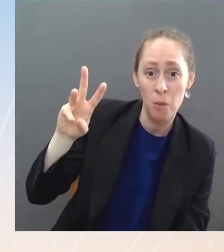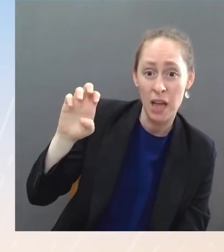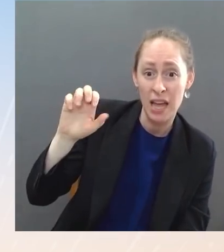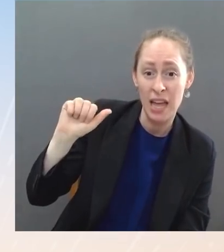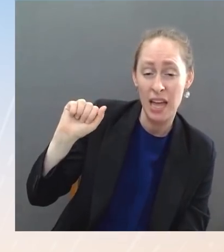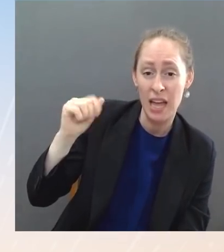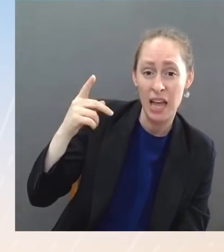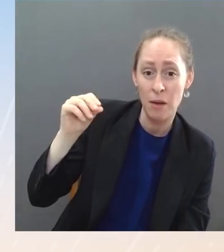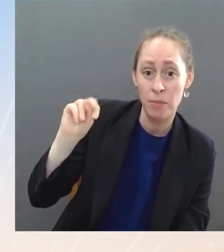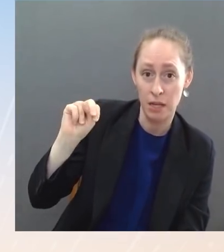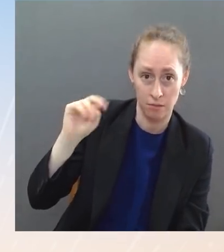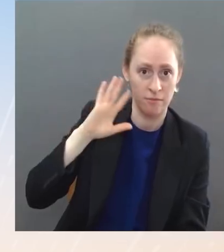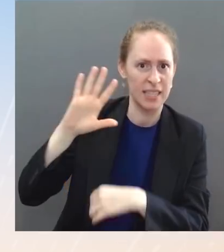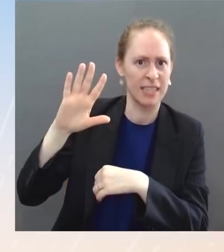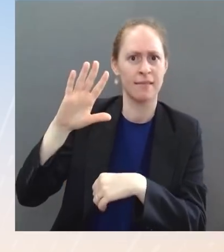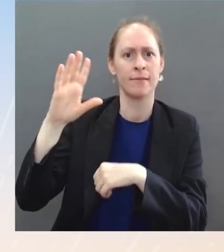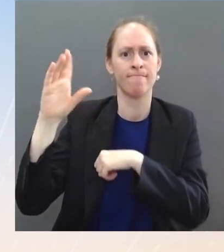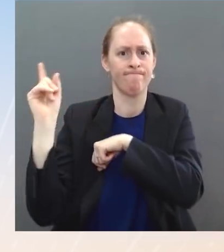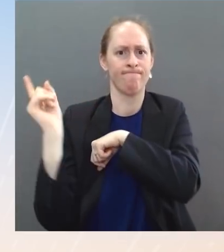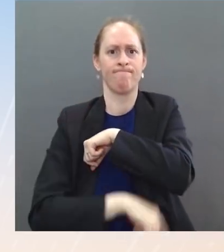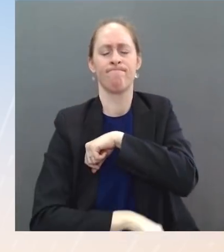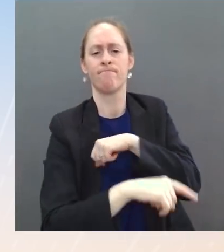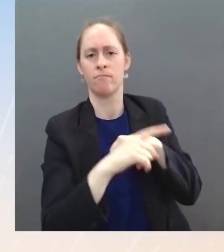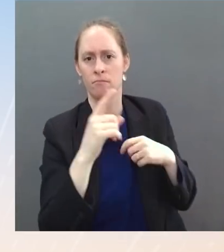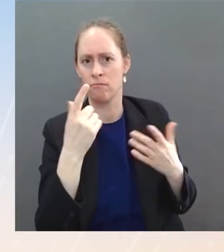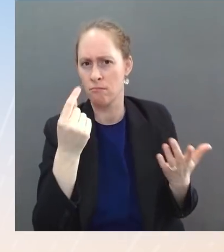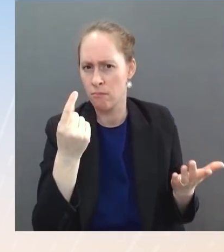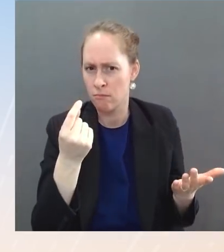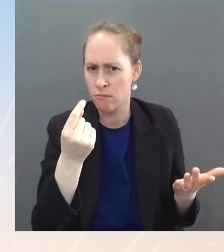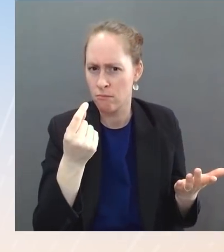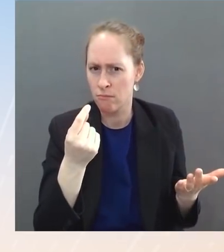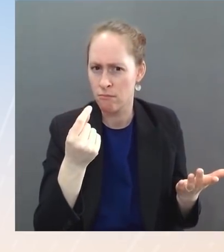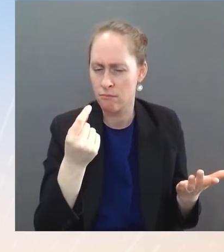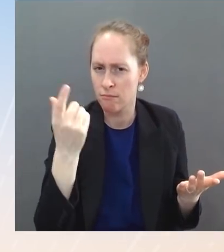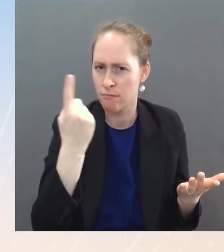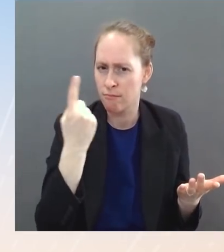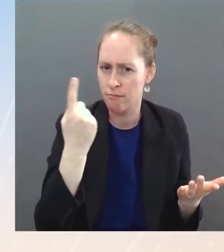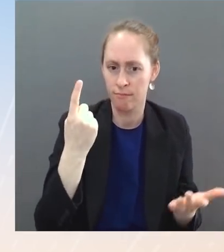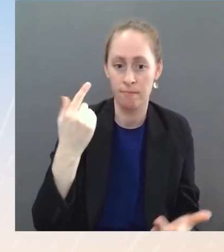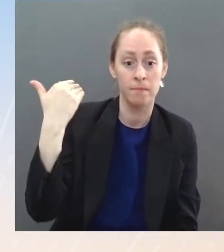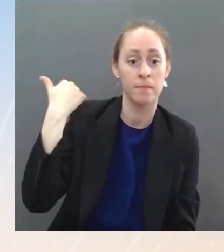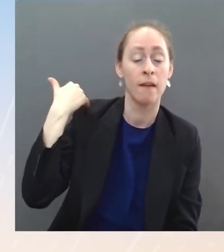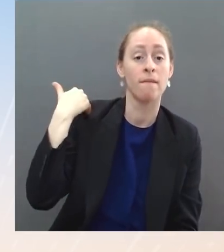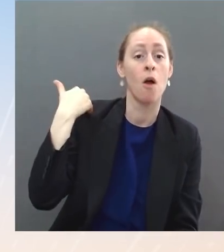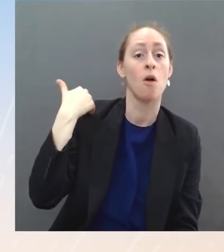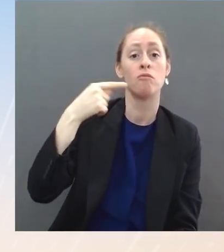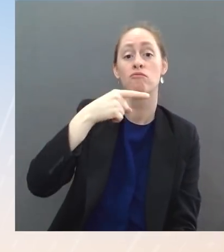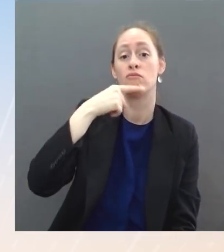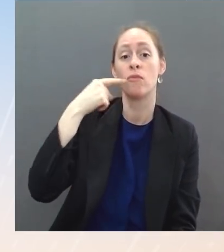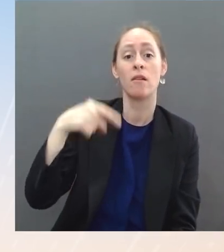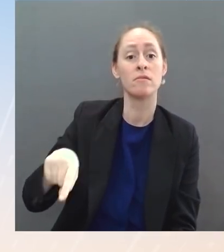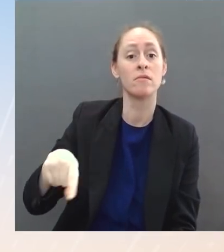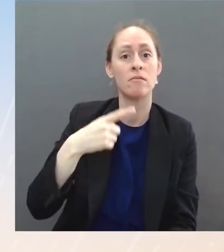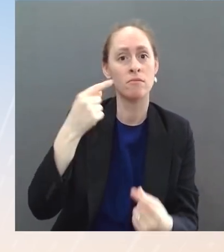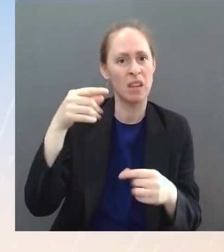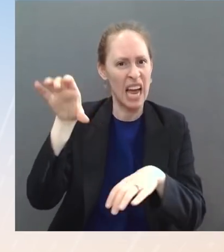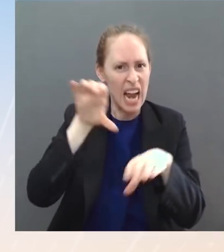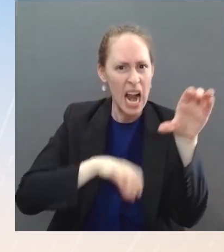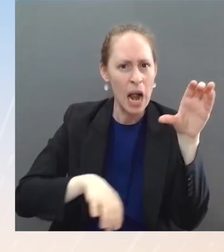The last time Russia used chemical weapons, there were sanctions but not very stiff ones. Are you ready to define consequences?